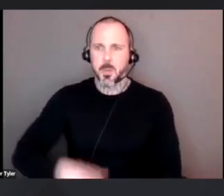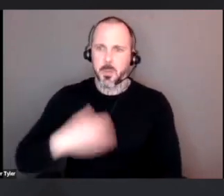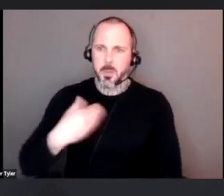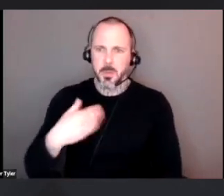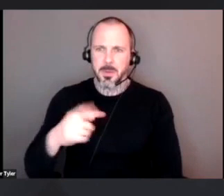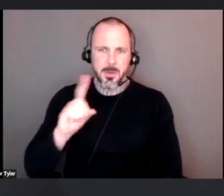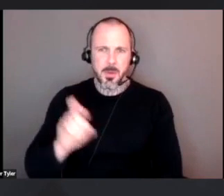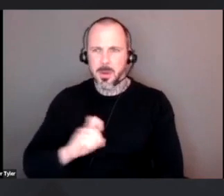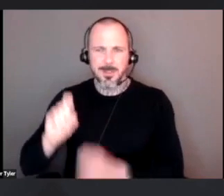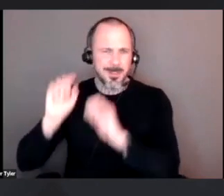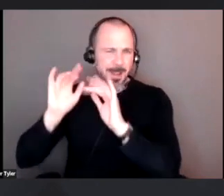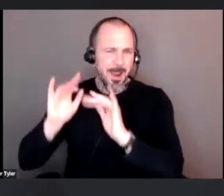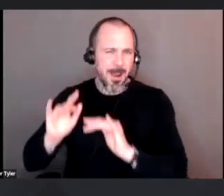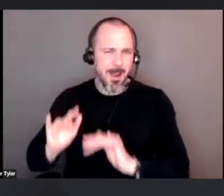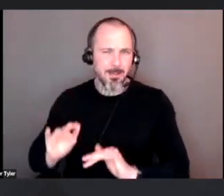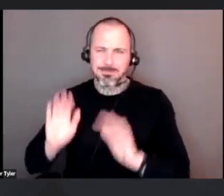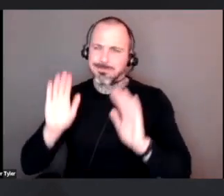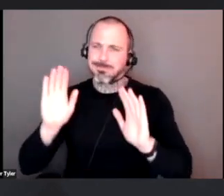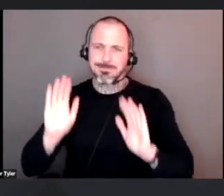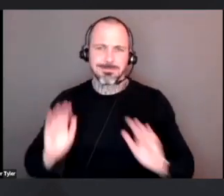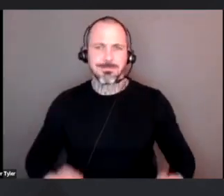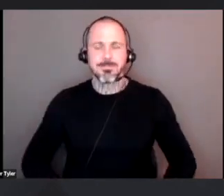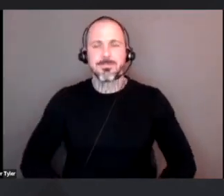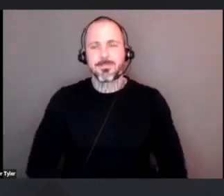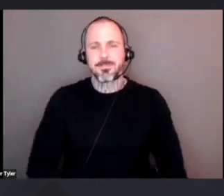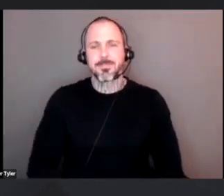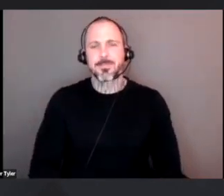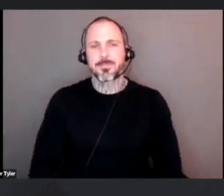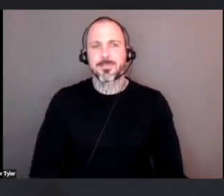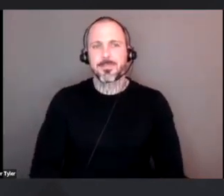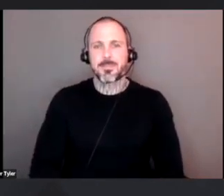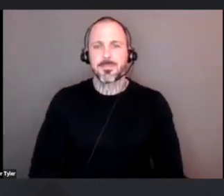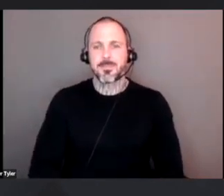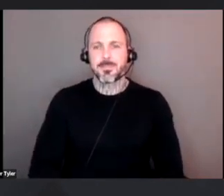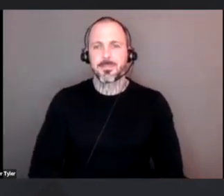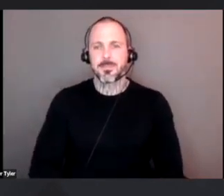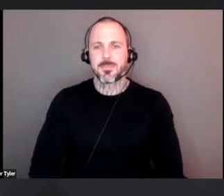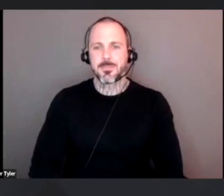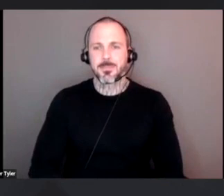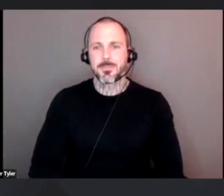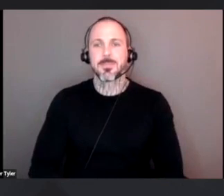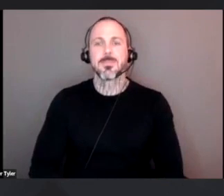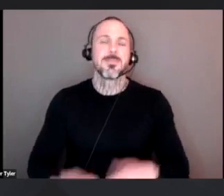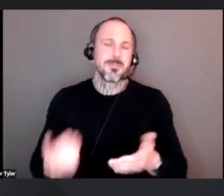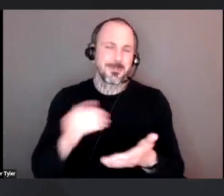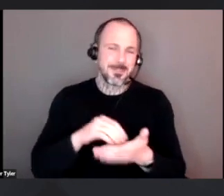Another question for Dave, "What are some ways that you kind of work towards making your job postings more inclusive